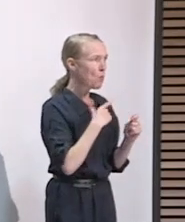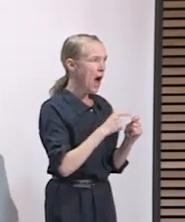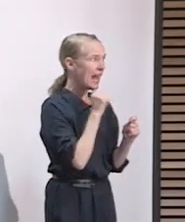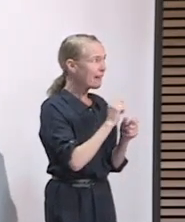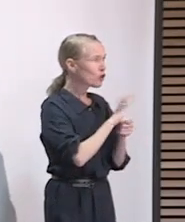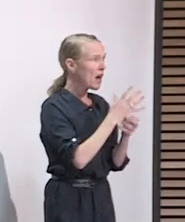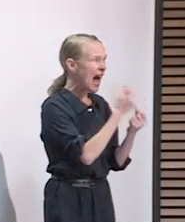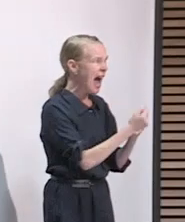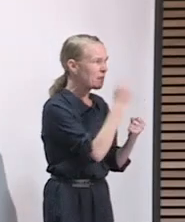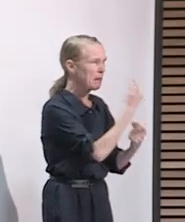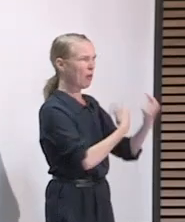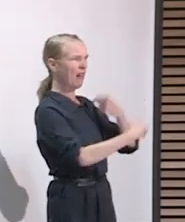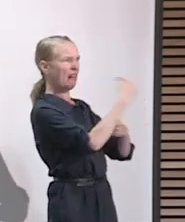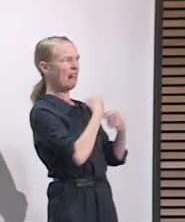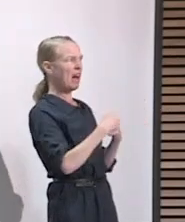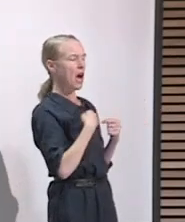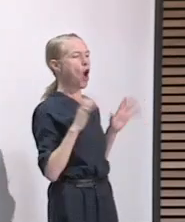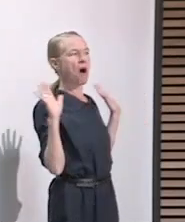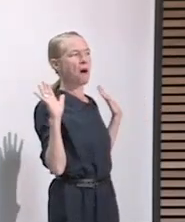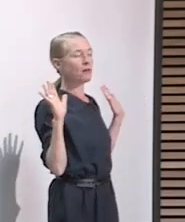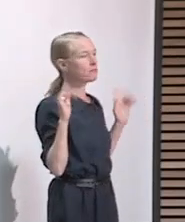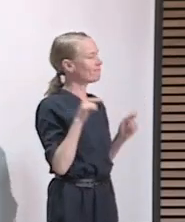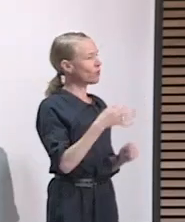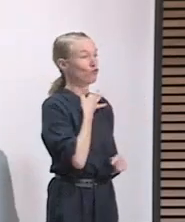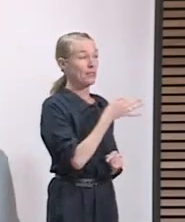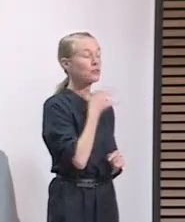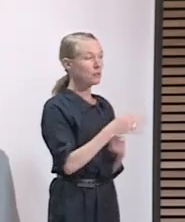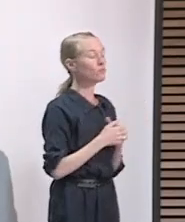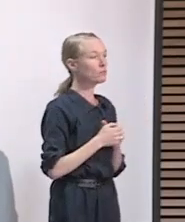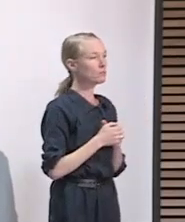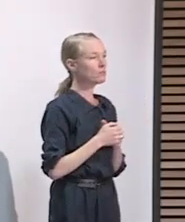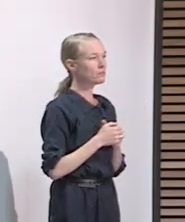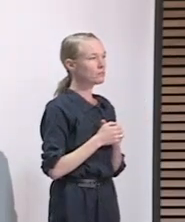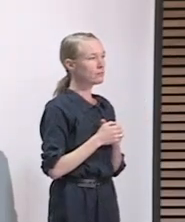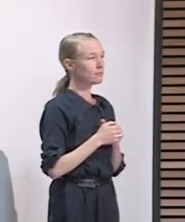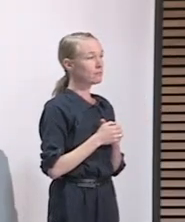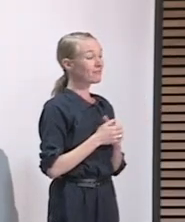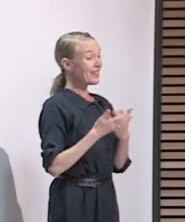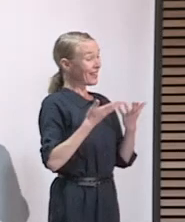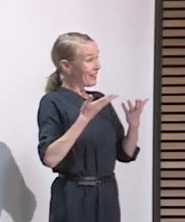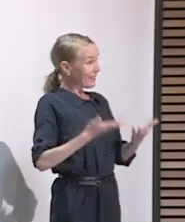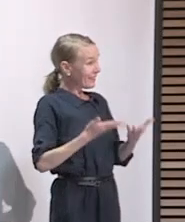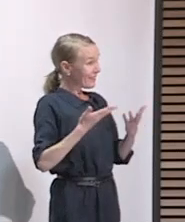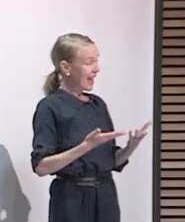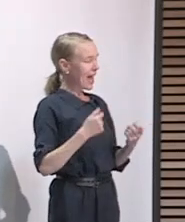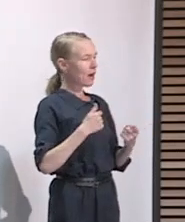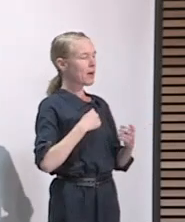getting a test because they are concerned of the consequences and are fearful